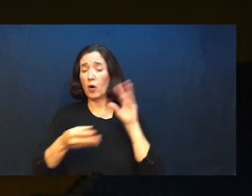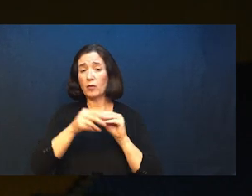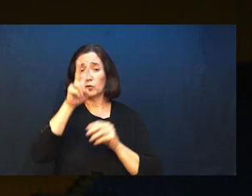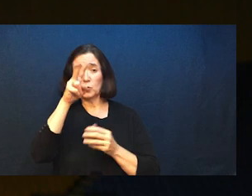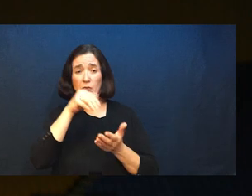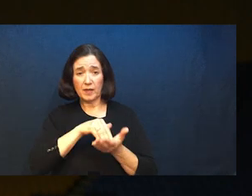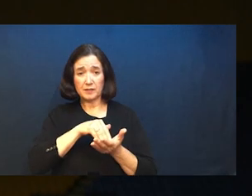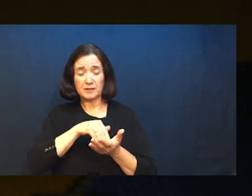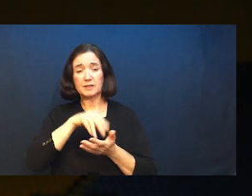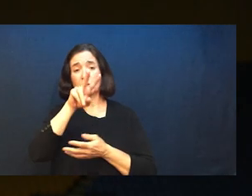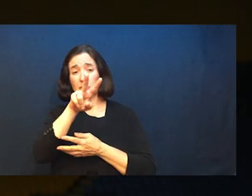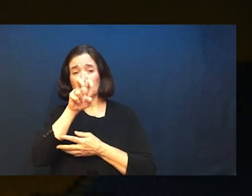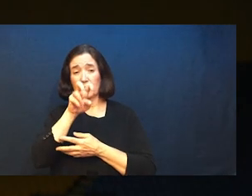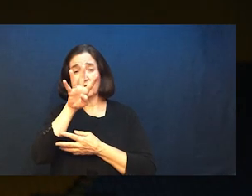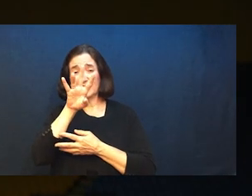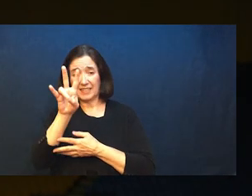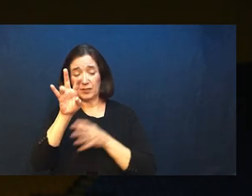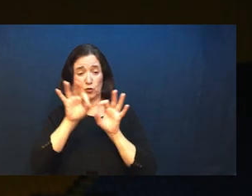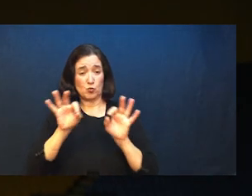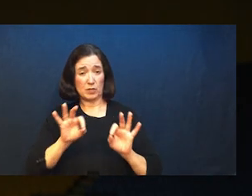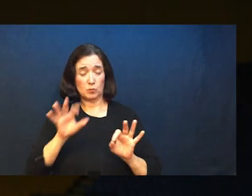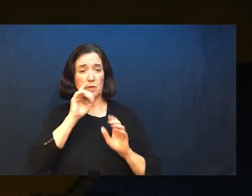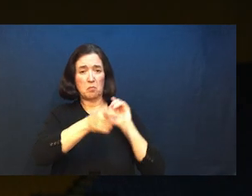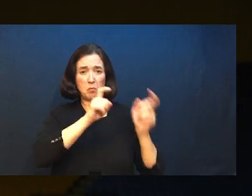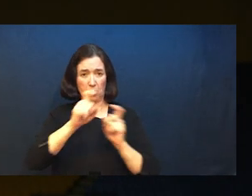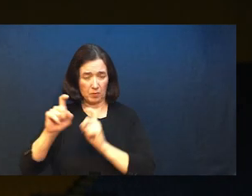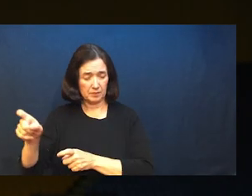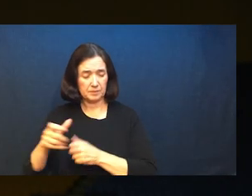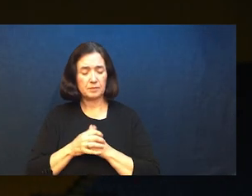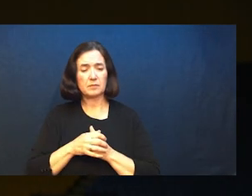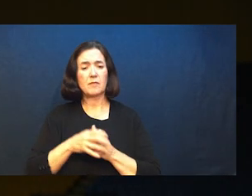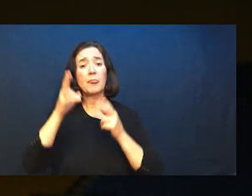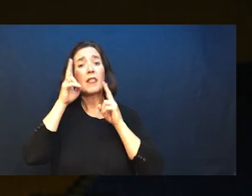Today, a total of 2,247 degrees will be conferred.